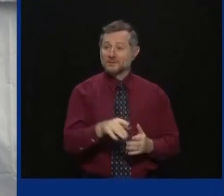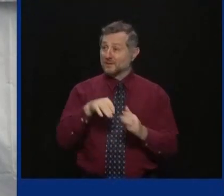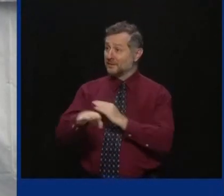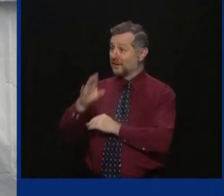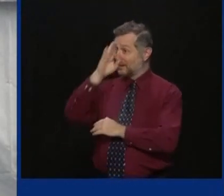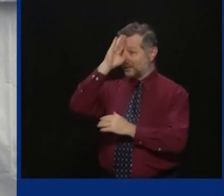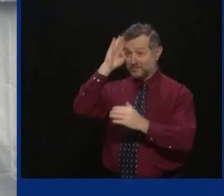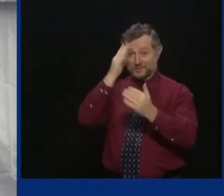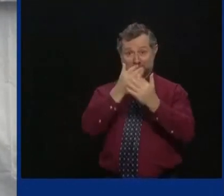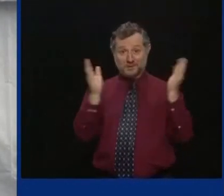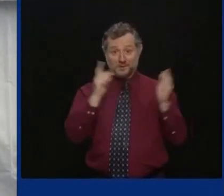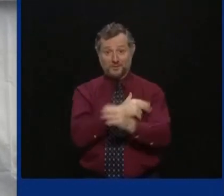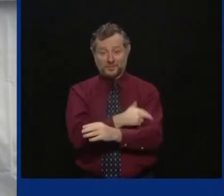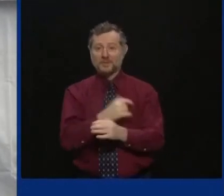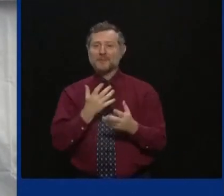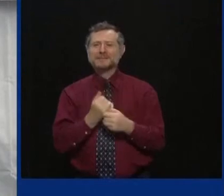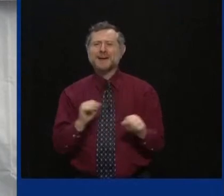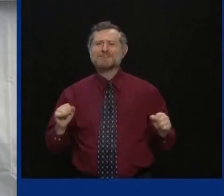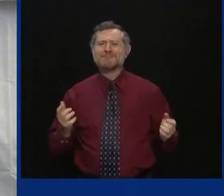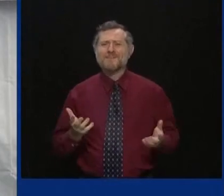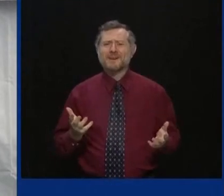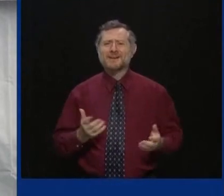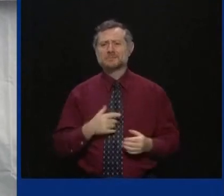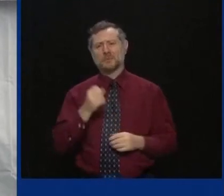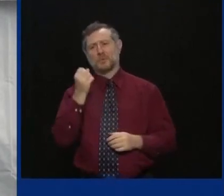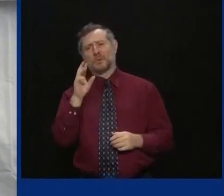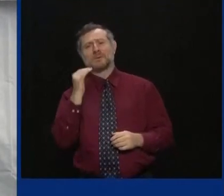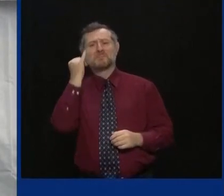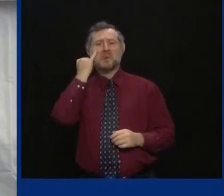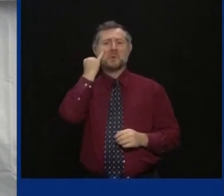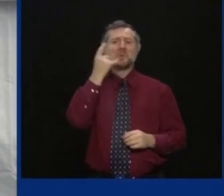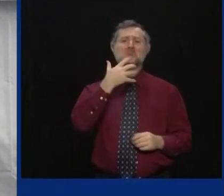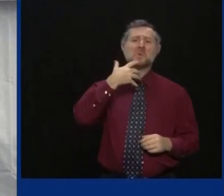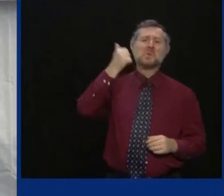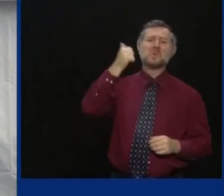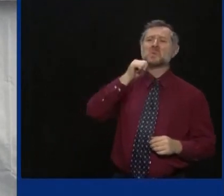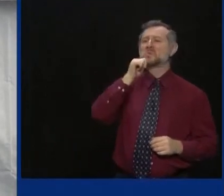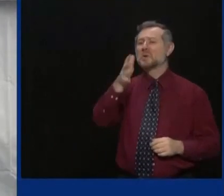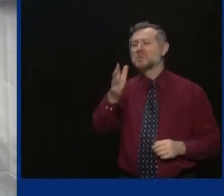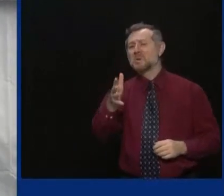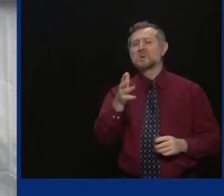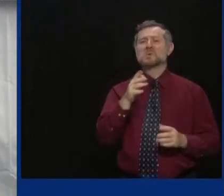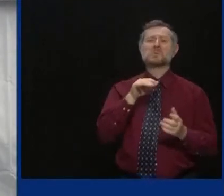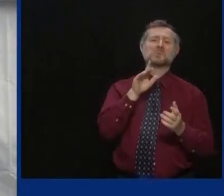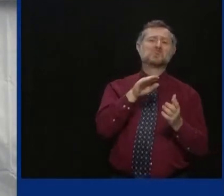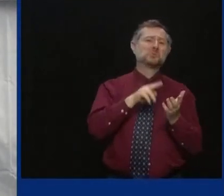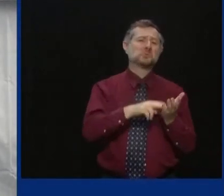NEW BORN. CAN'T WE SAY THAT IS A BASIC RIGHT THAT EVERYBODY HAS TO